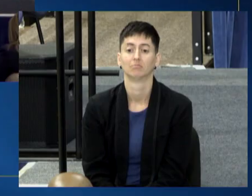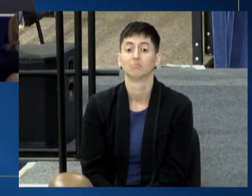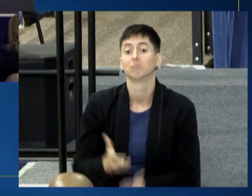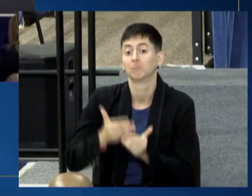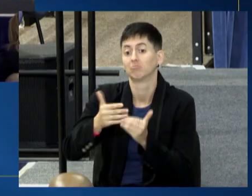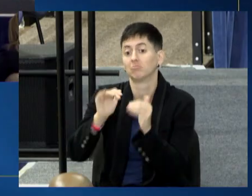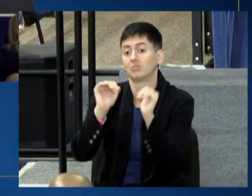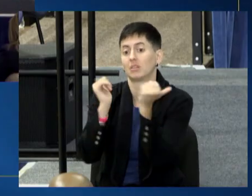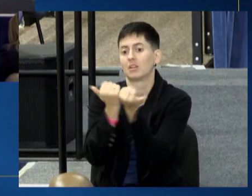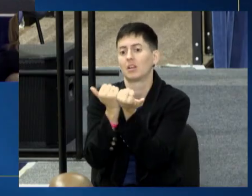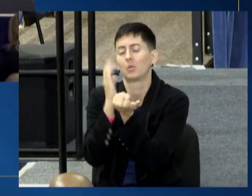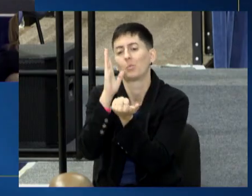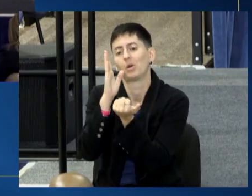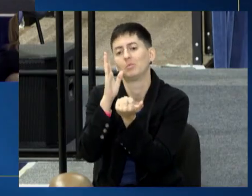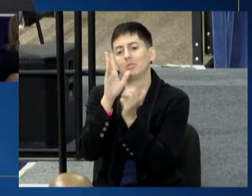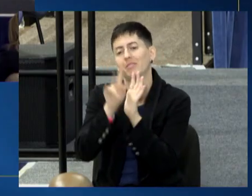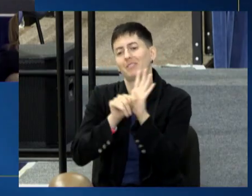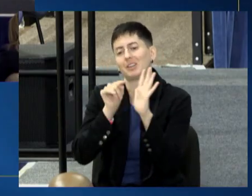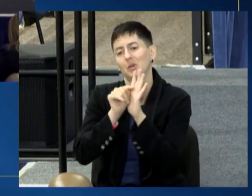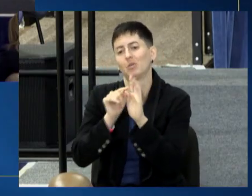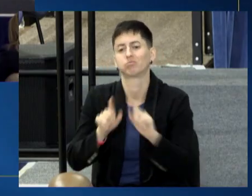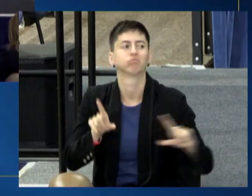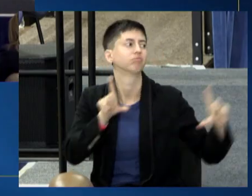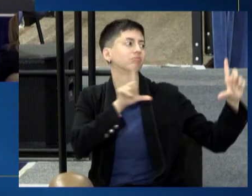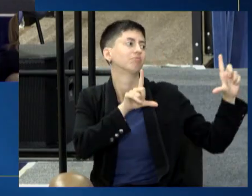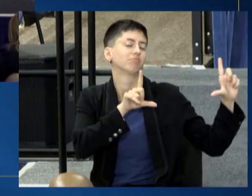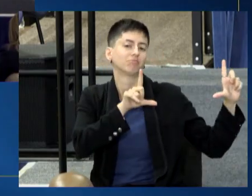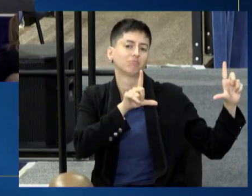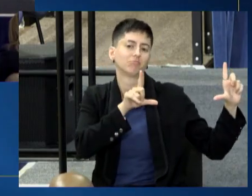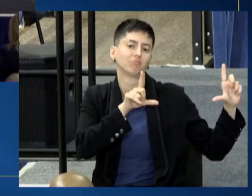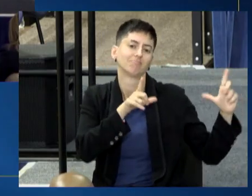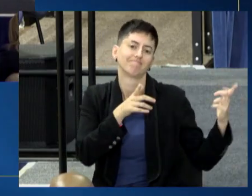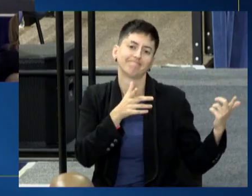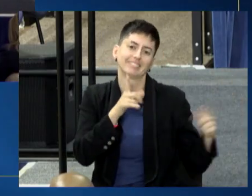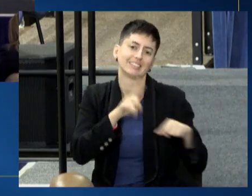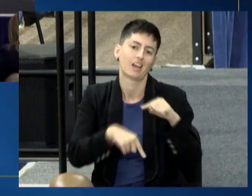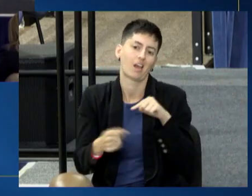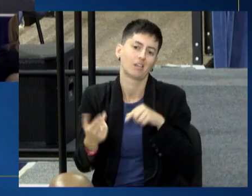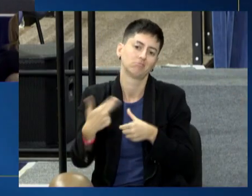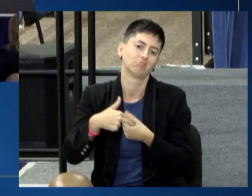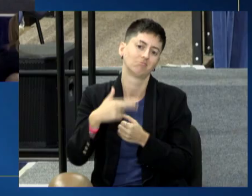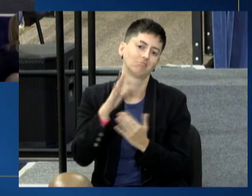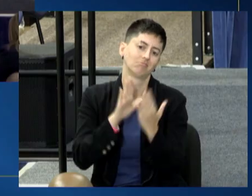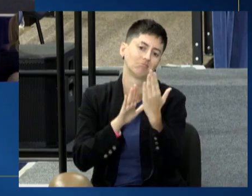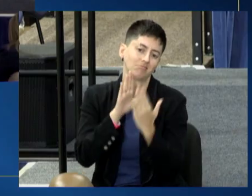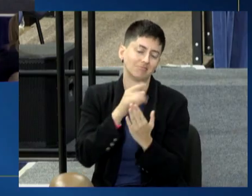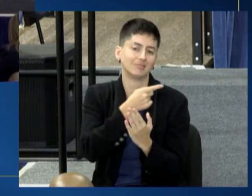unfortunately because they weren't able to be here in person. But they're a little bit more obvious. Everybody's a little bit more familiar with this